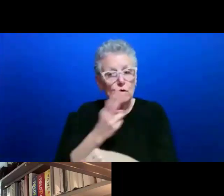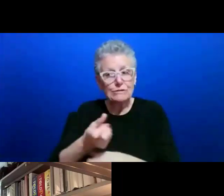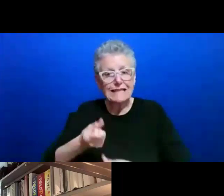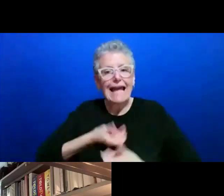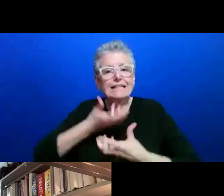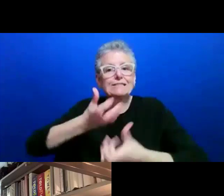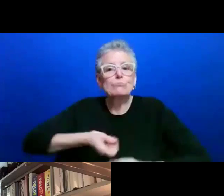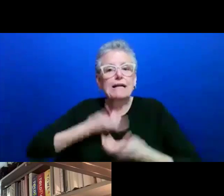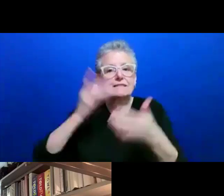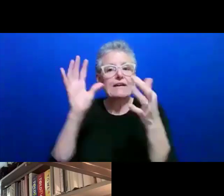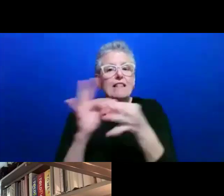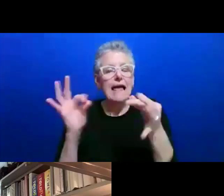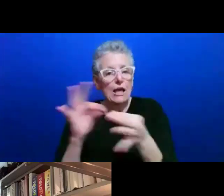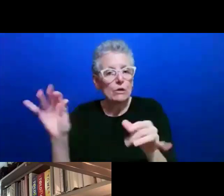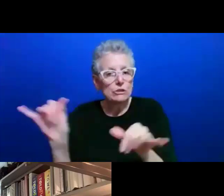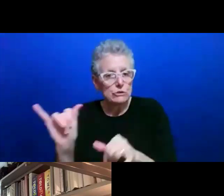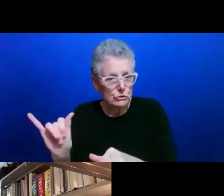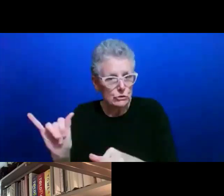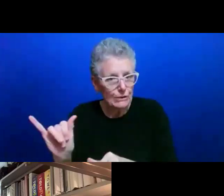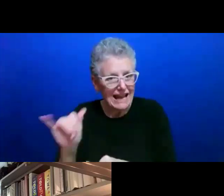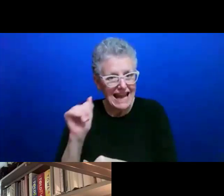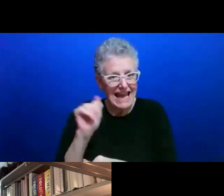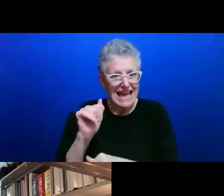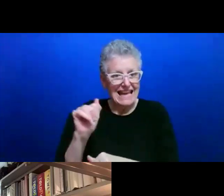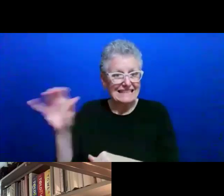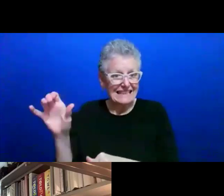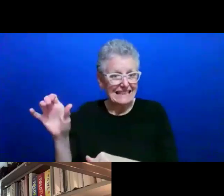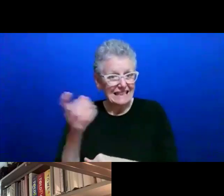from the AC device as well. It's just been amazing